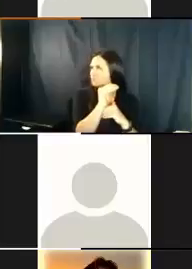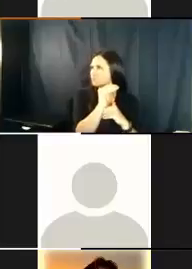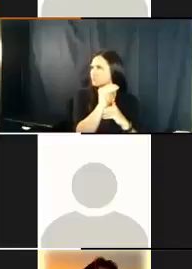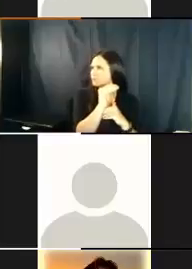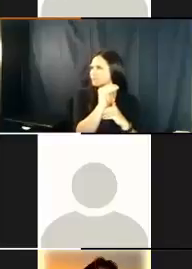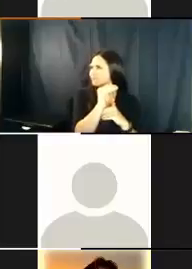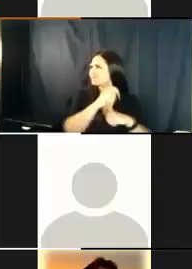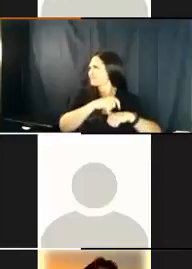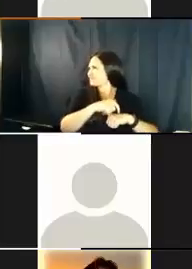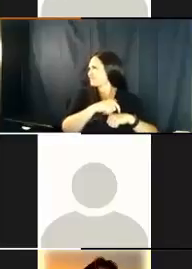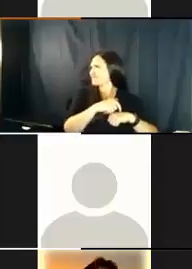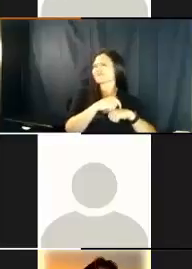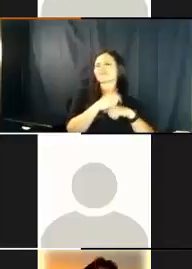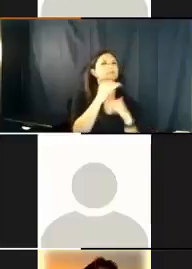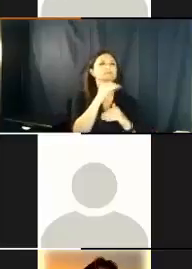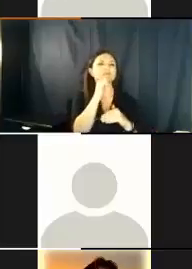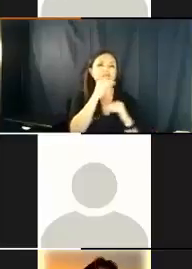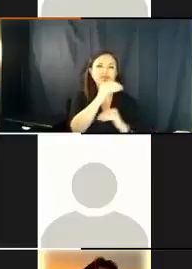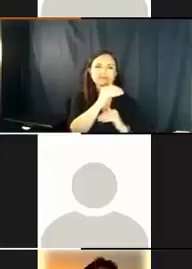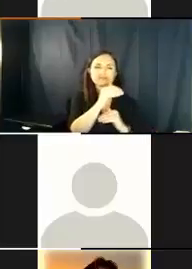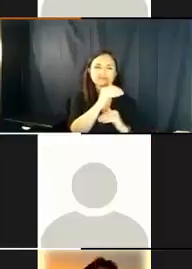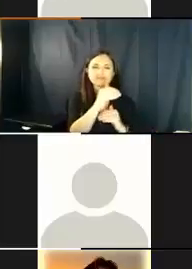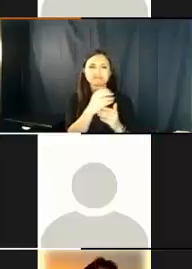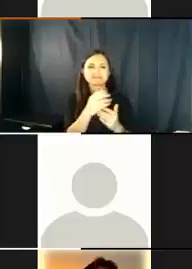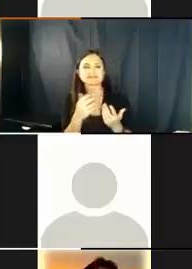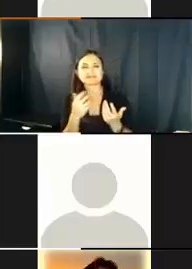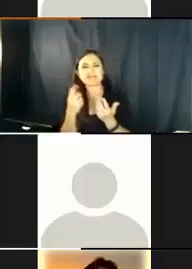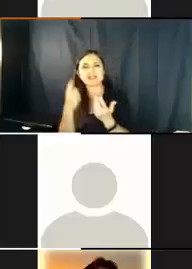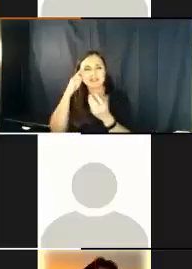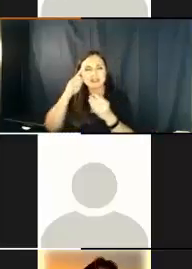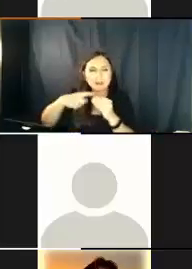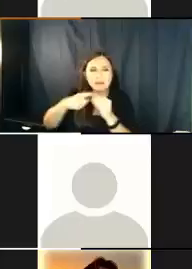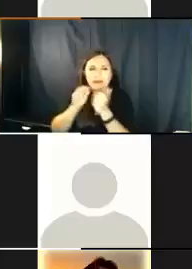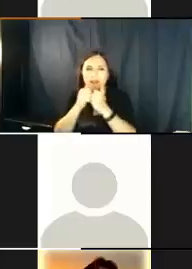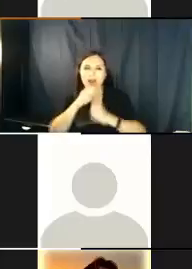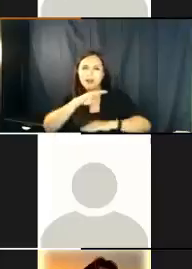milestones that students need to meet and how do you help them get there.